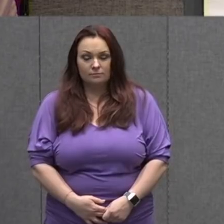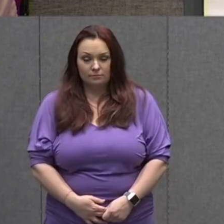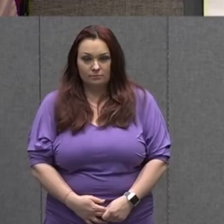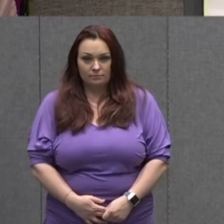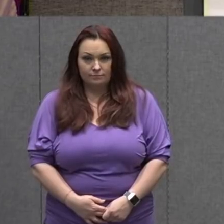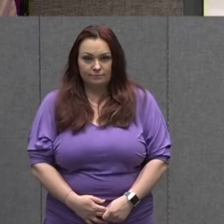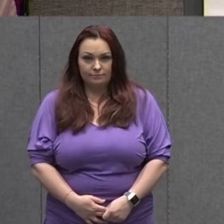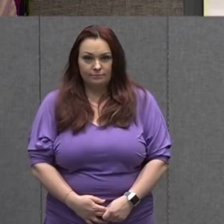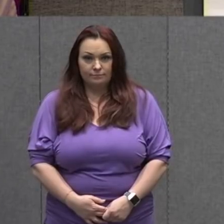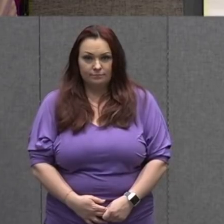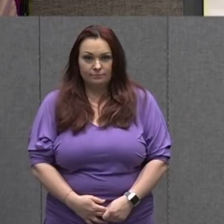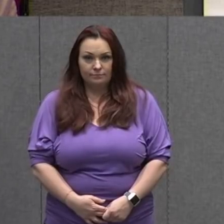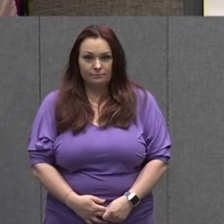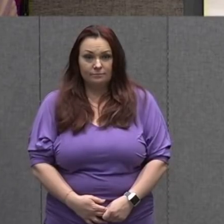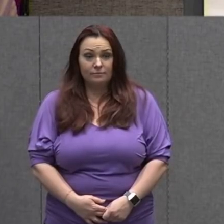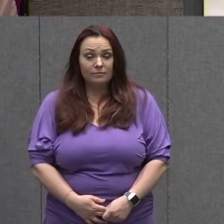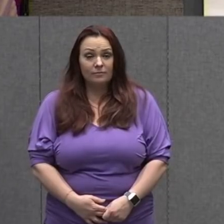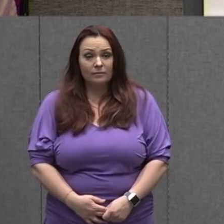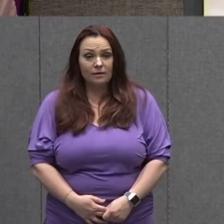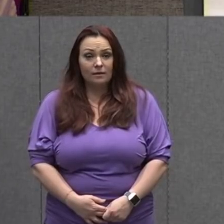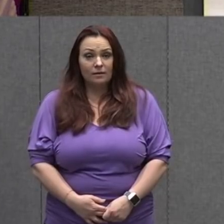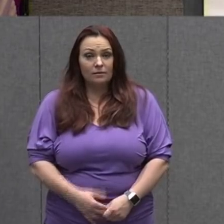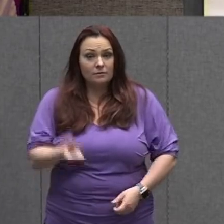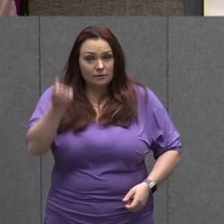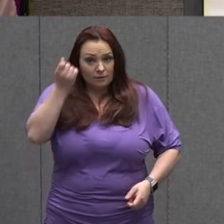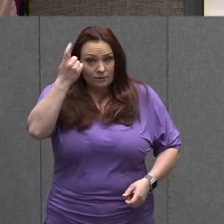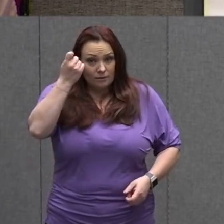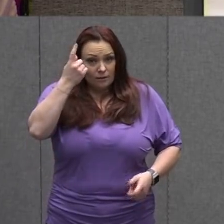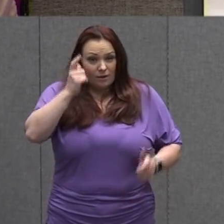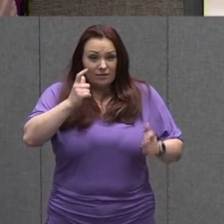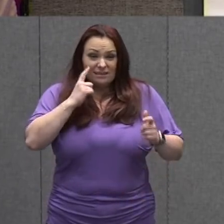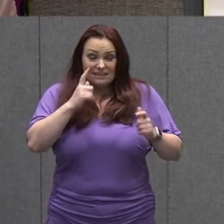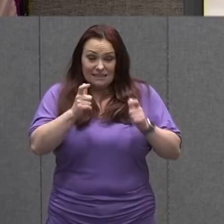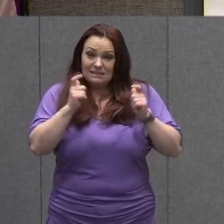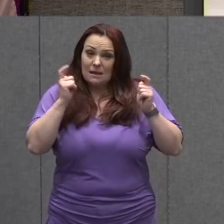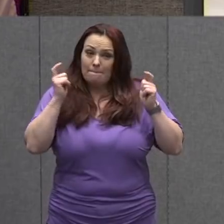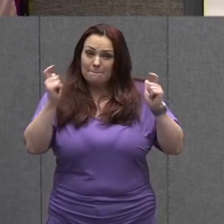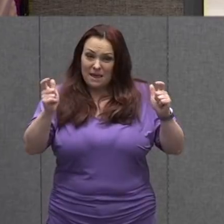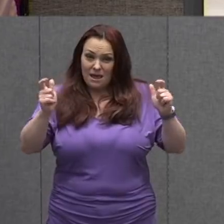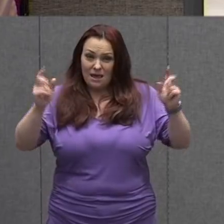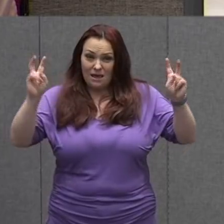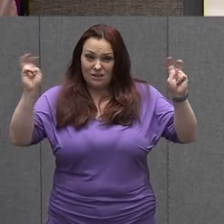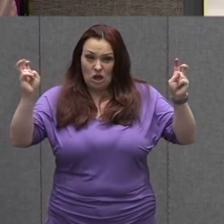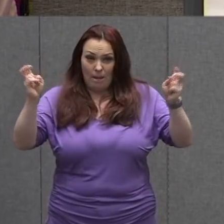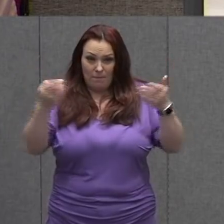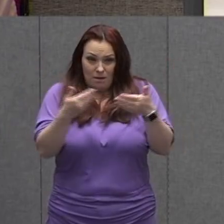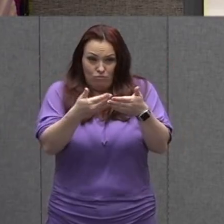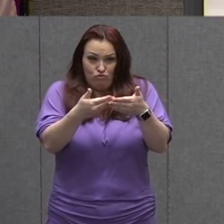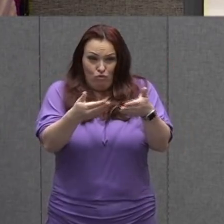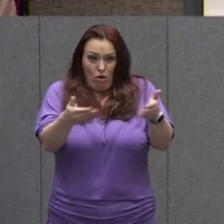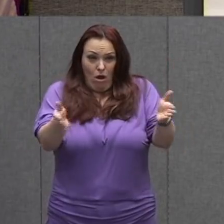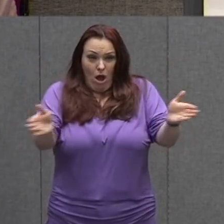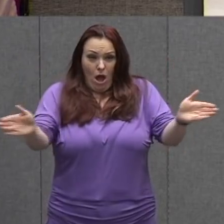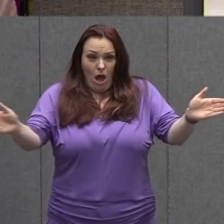Now this is a very, very, very wide big topic so when I do this in my report